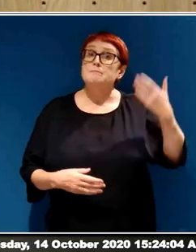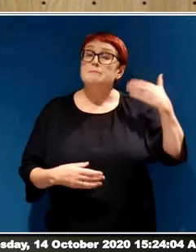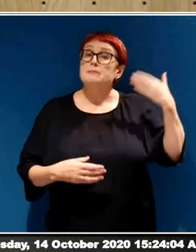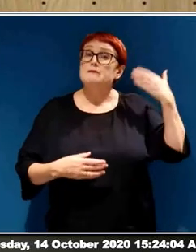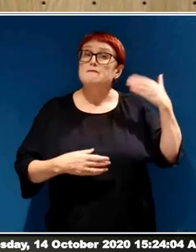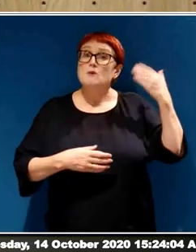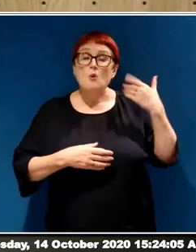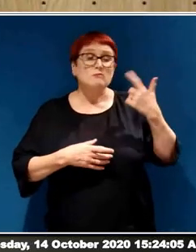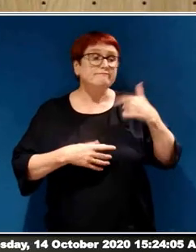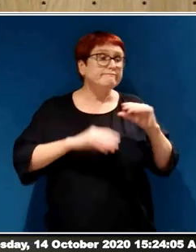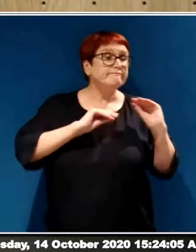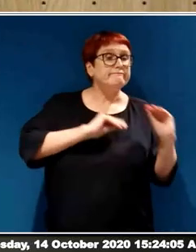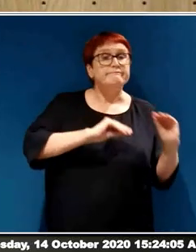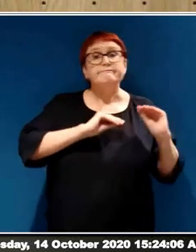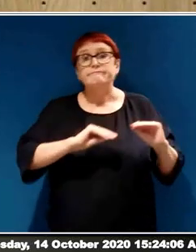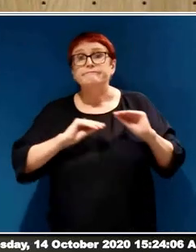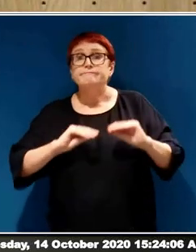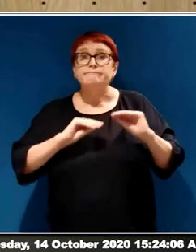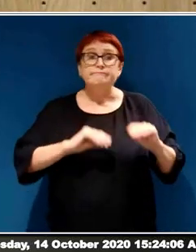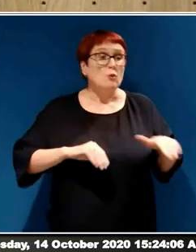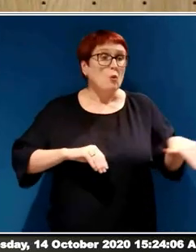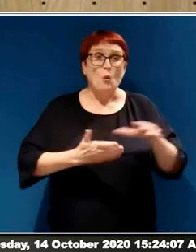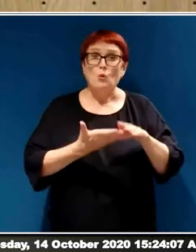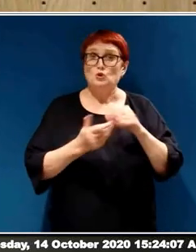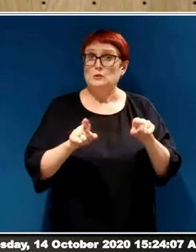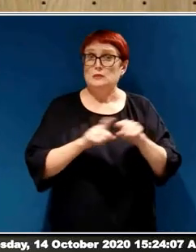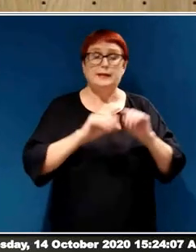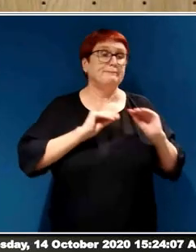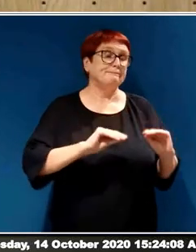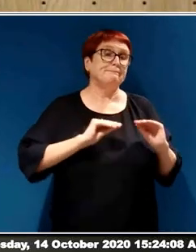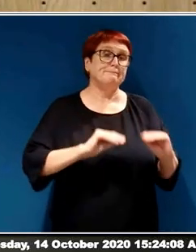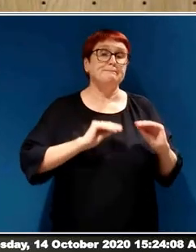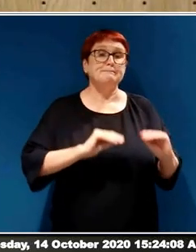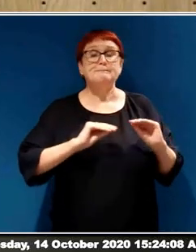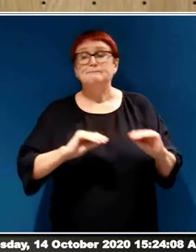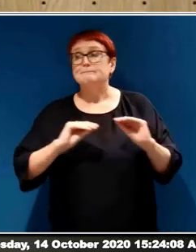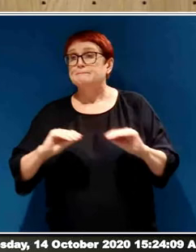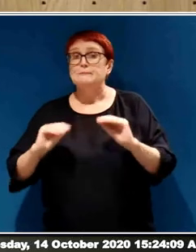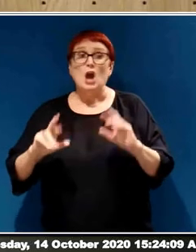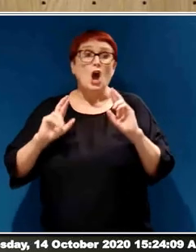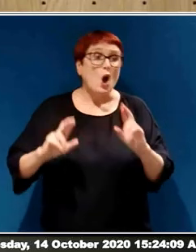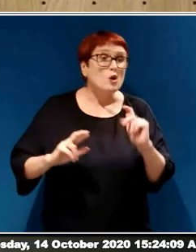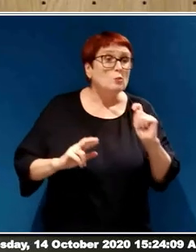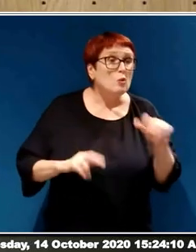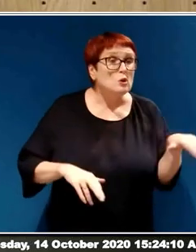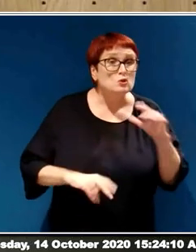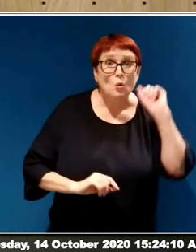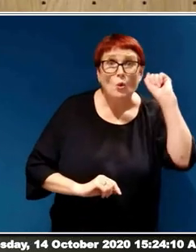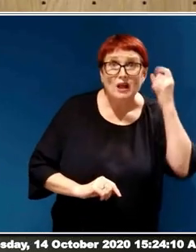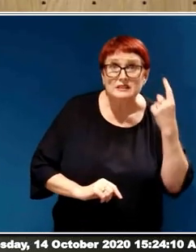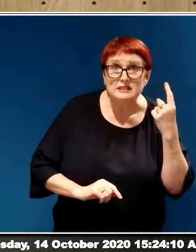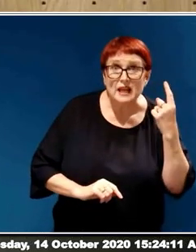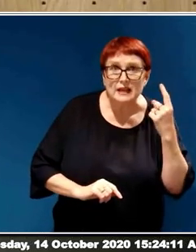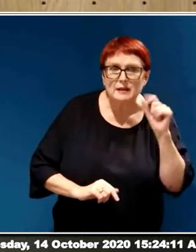all students and hoped that most of them got it, but know that some of them might not and they miss out.